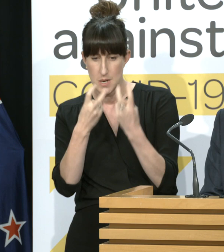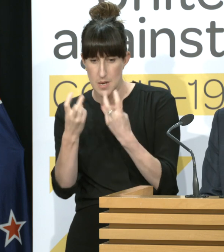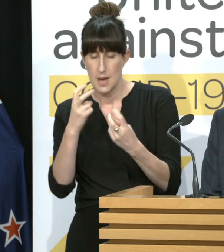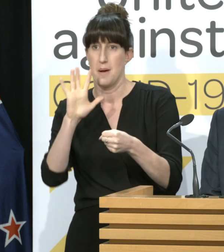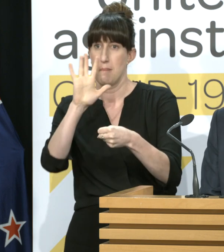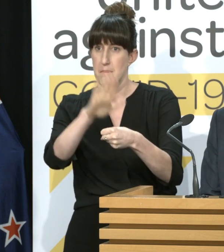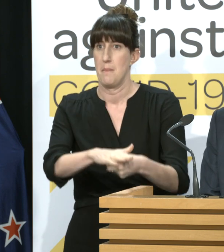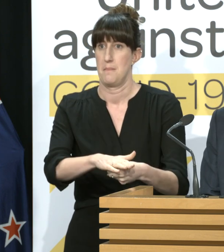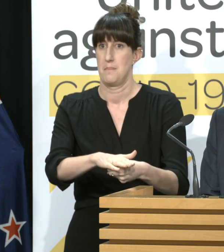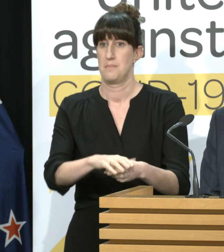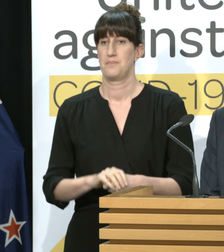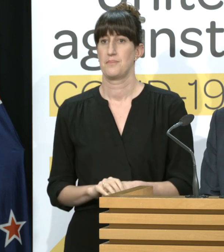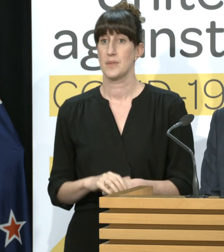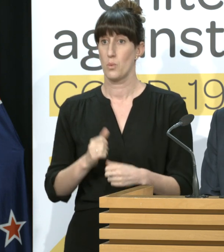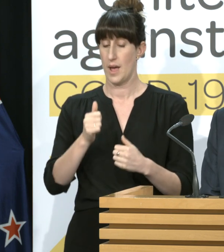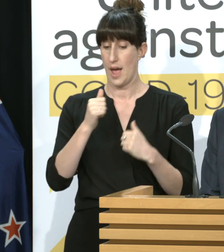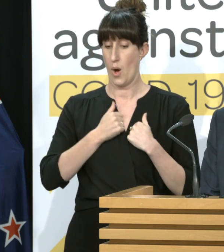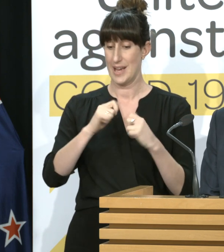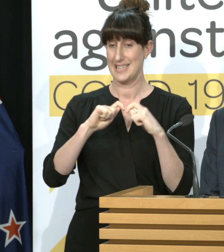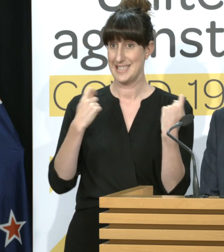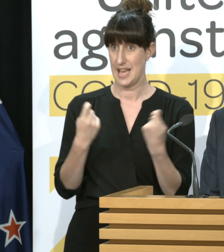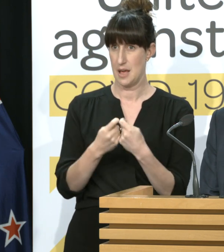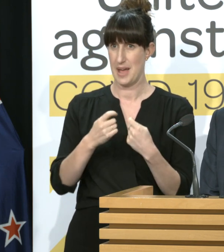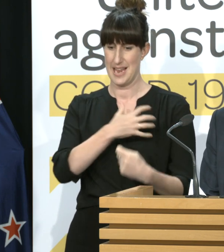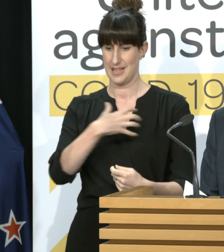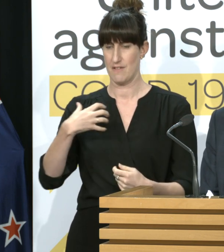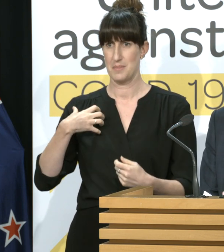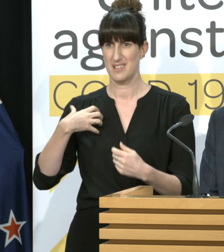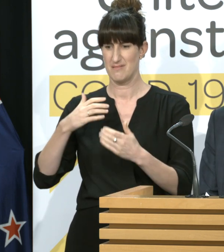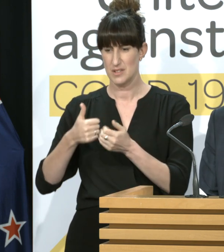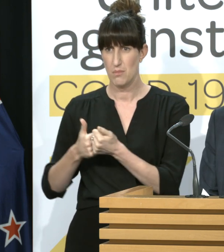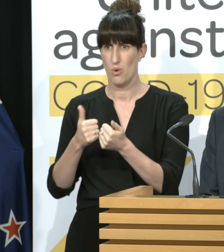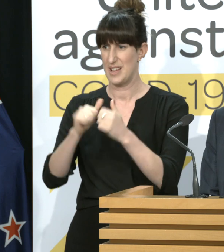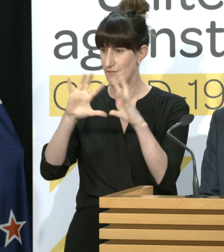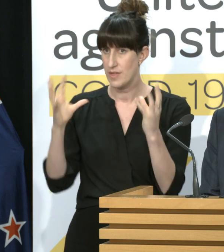team and the National Support Network are ready. Although, we can't predict exactly where or how